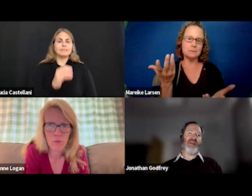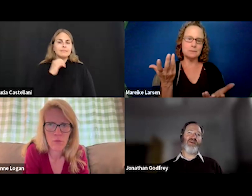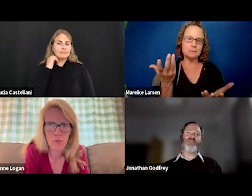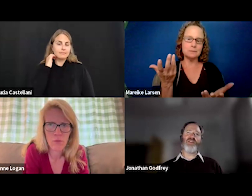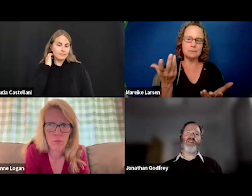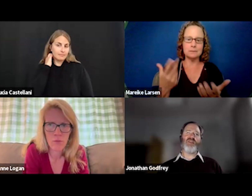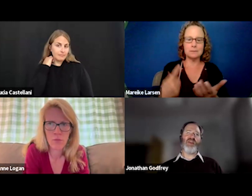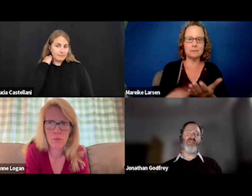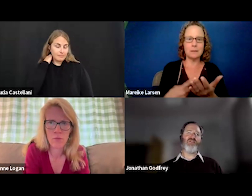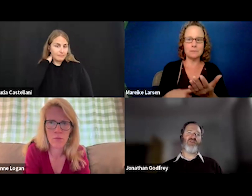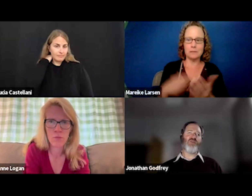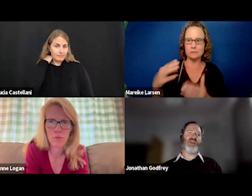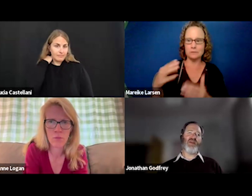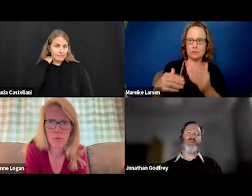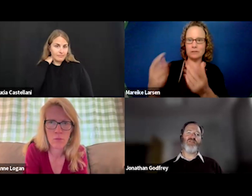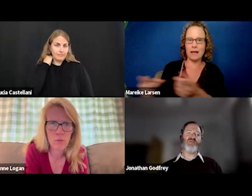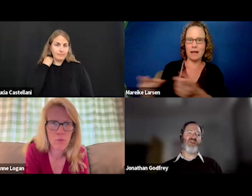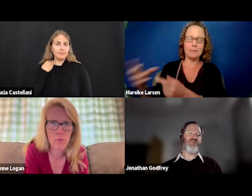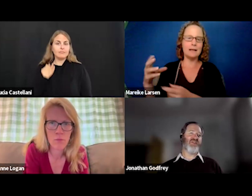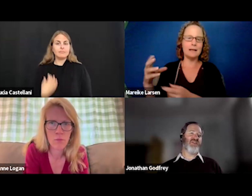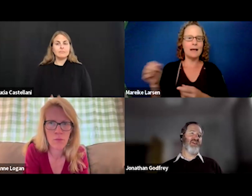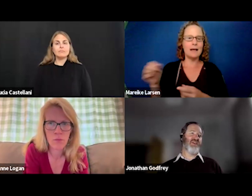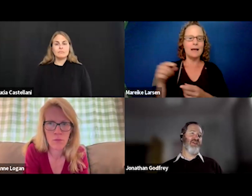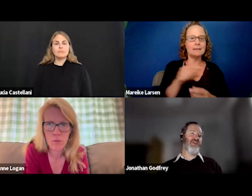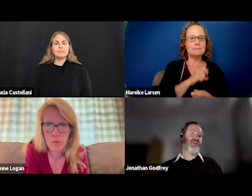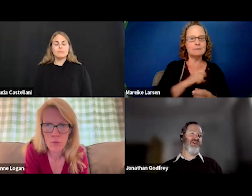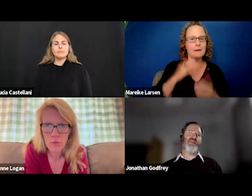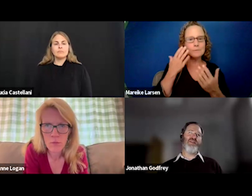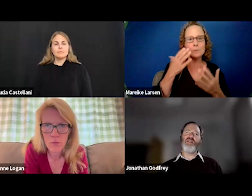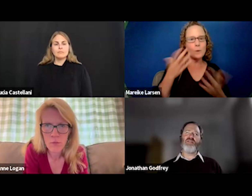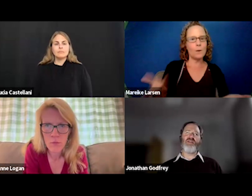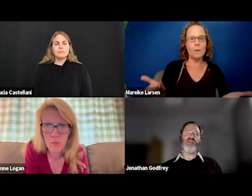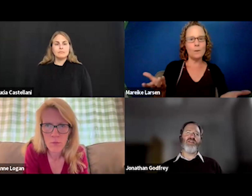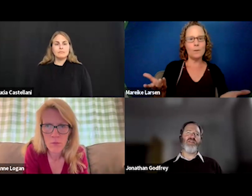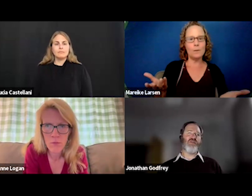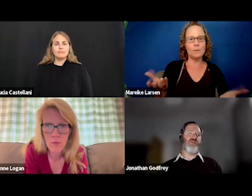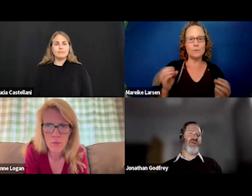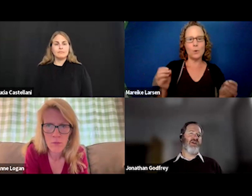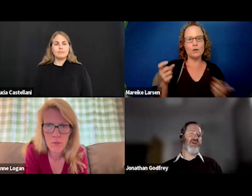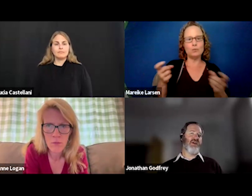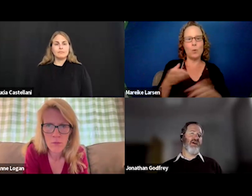outside of that controlled campus environment than inside it.